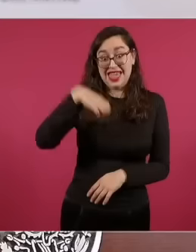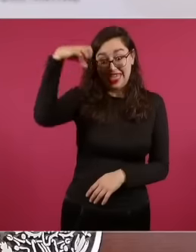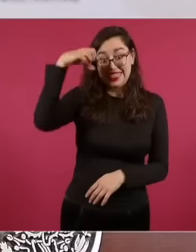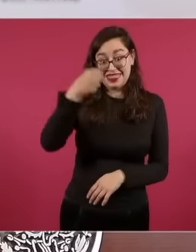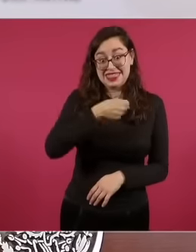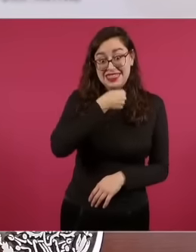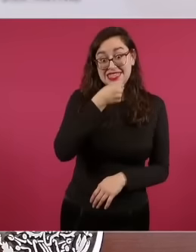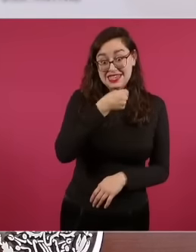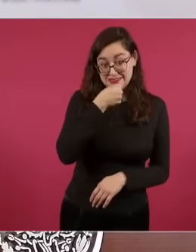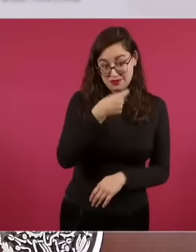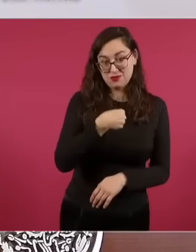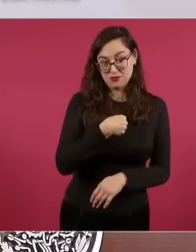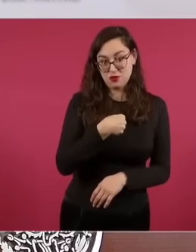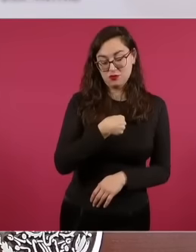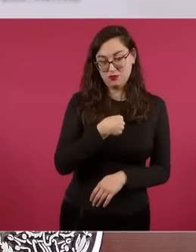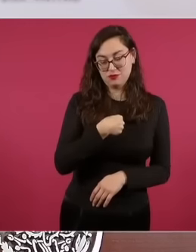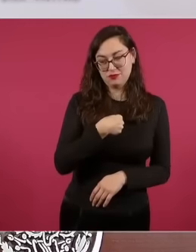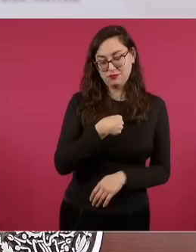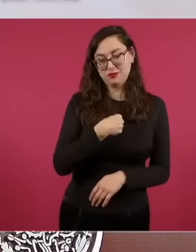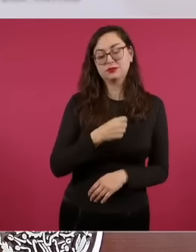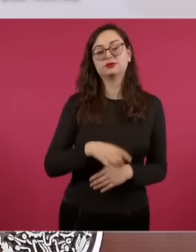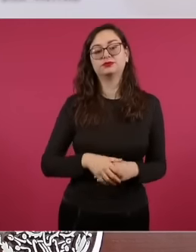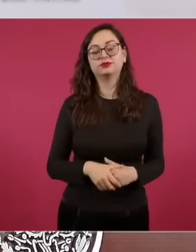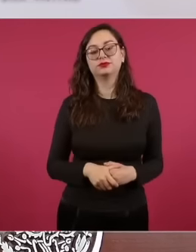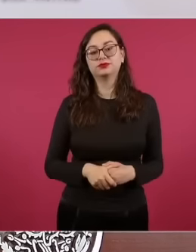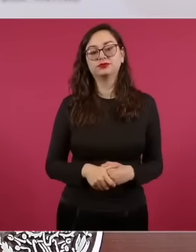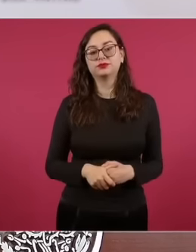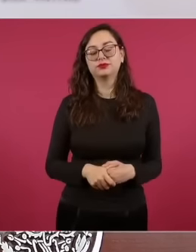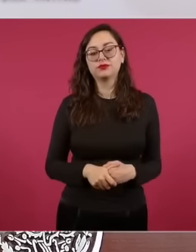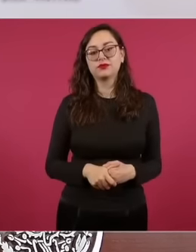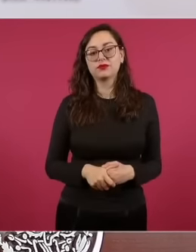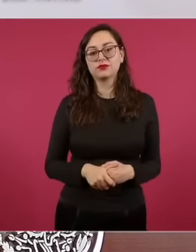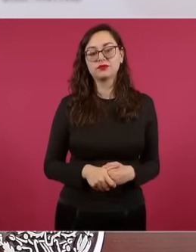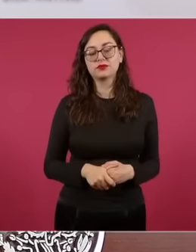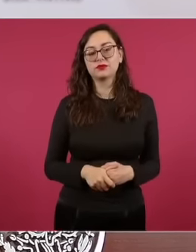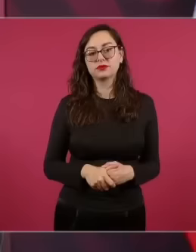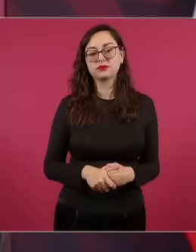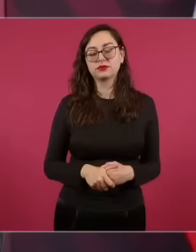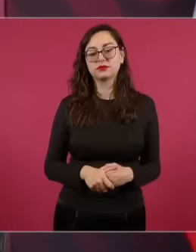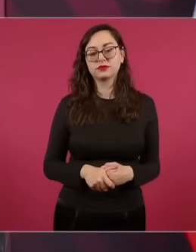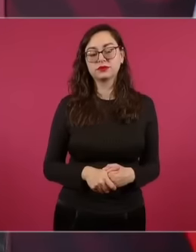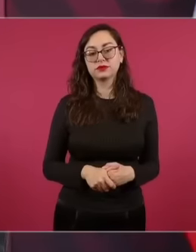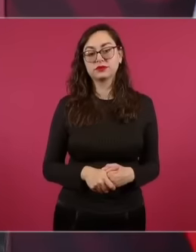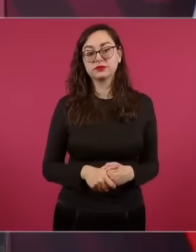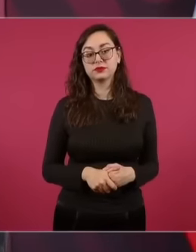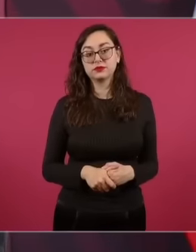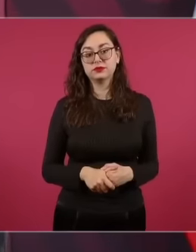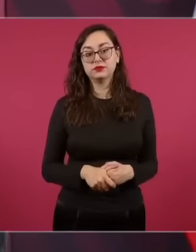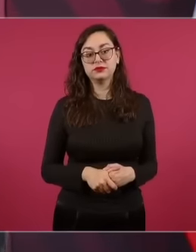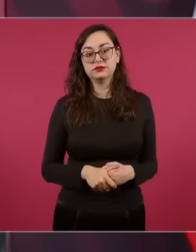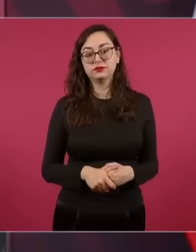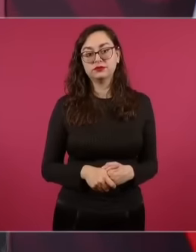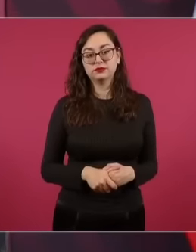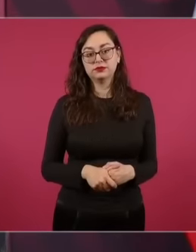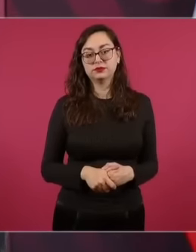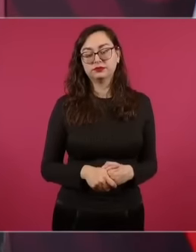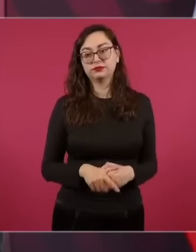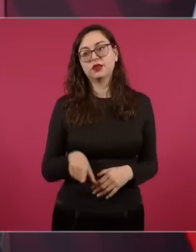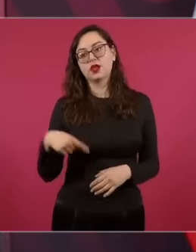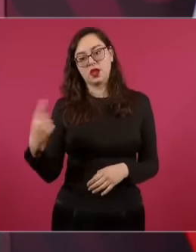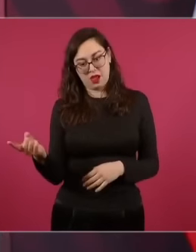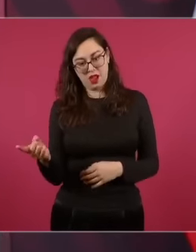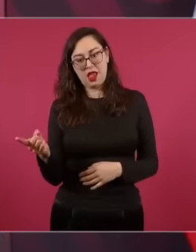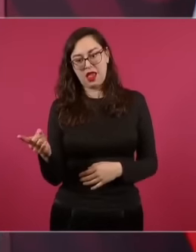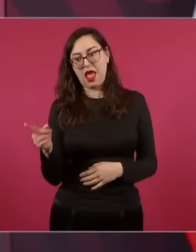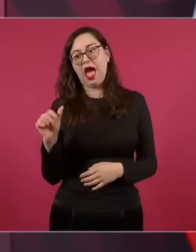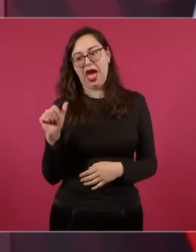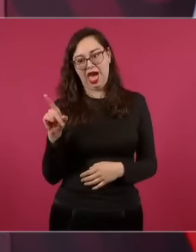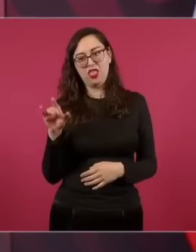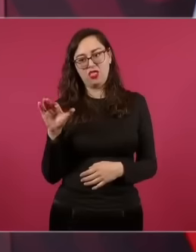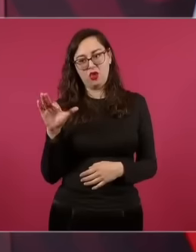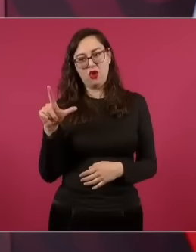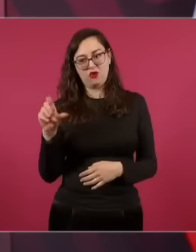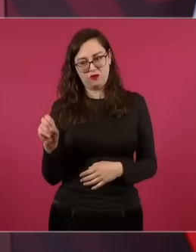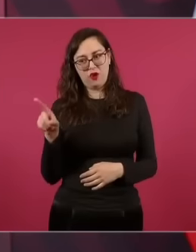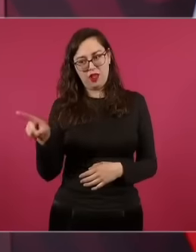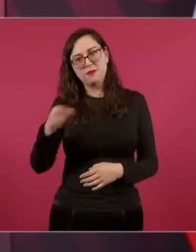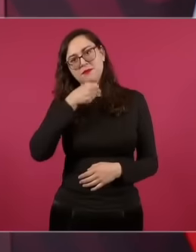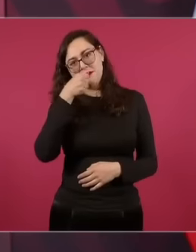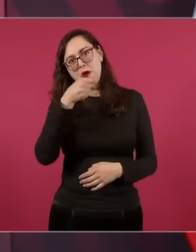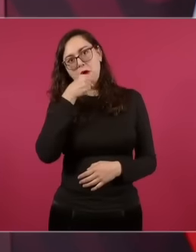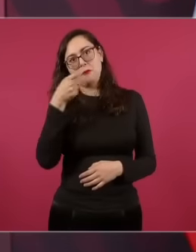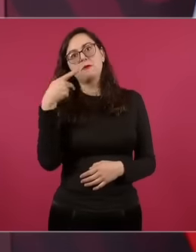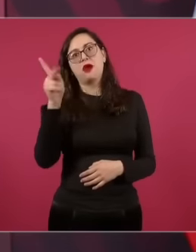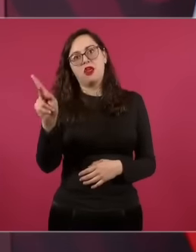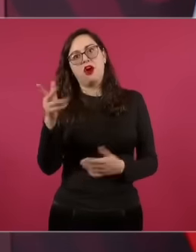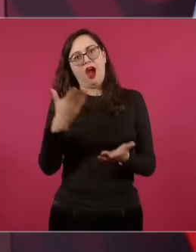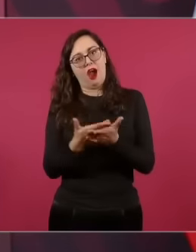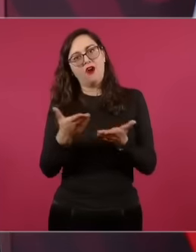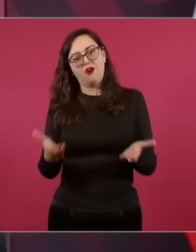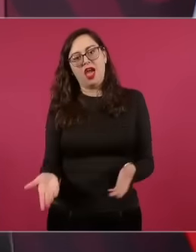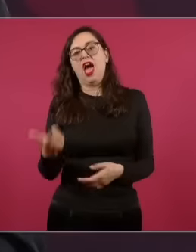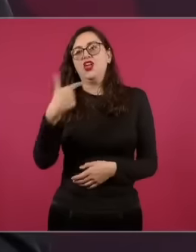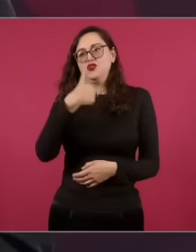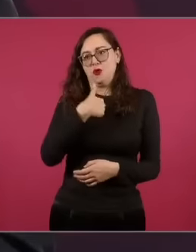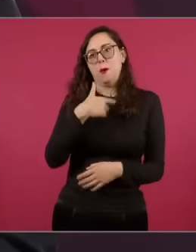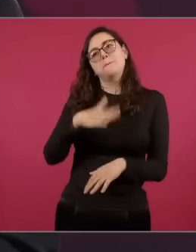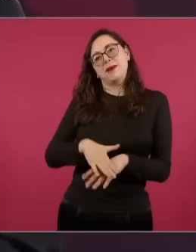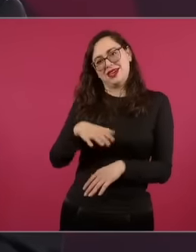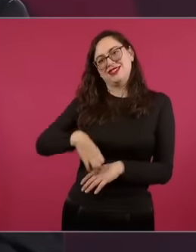that there has been in Mexico and this one always thought that It was Don Adolfo and not this one. I entered